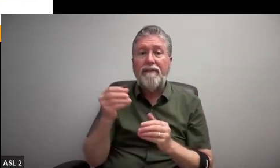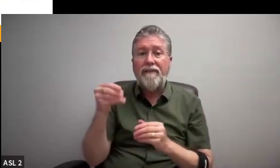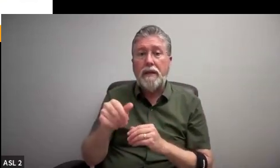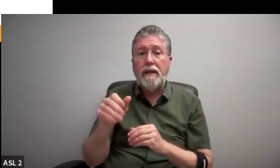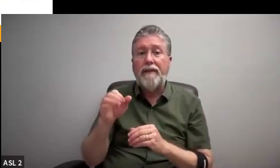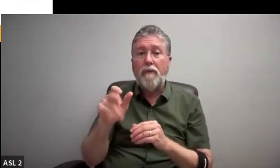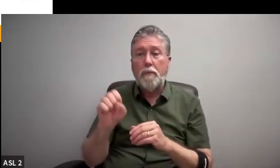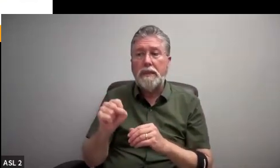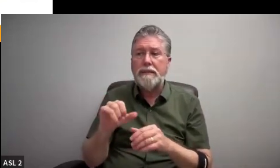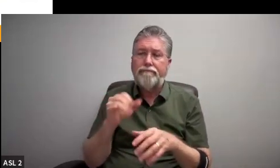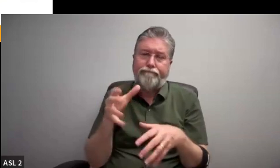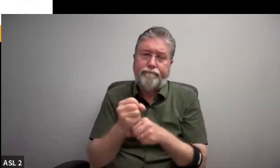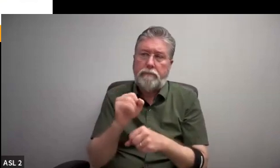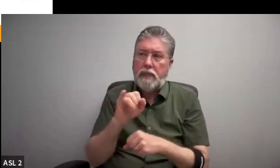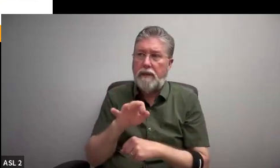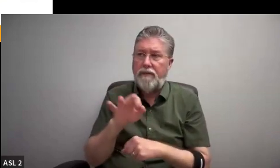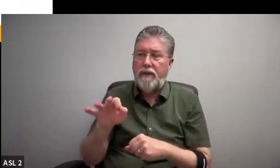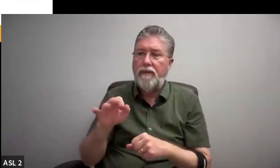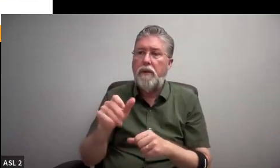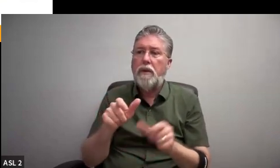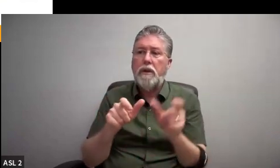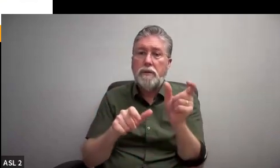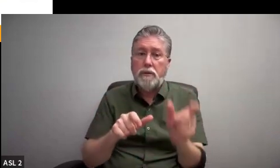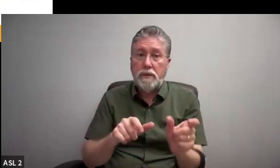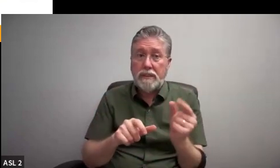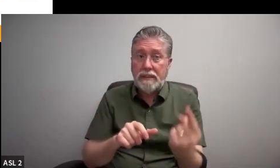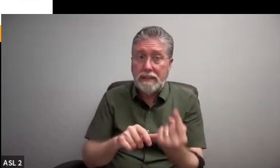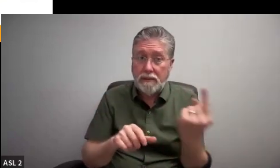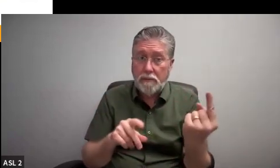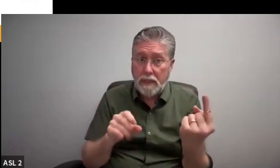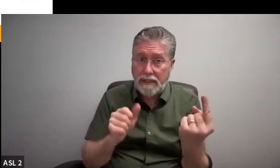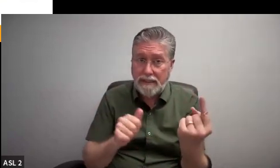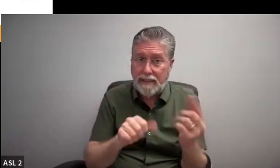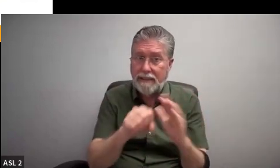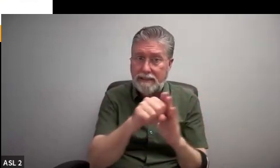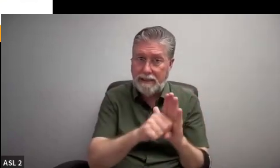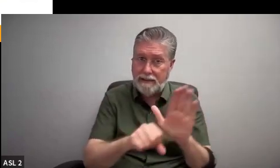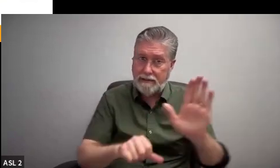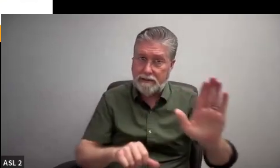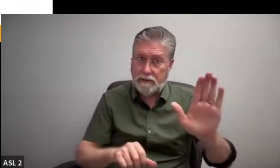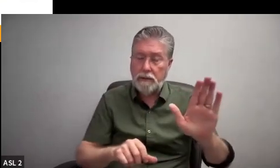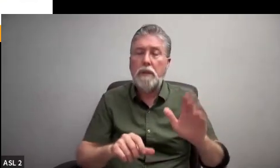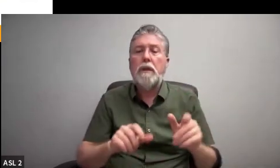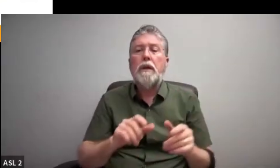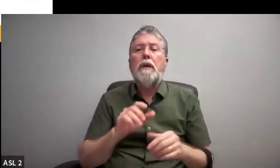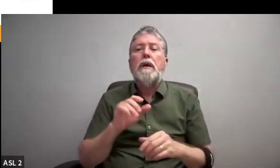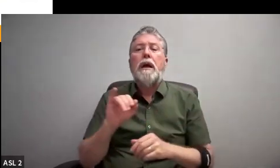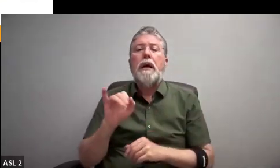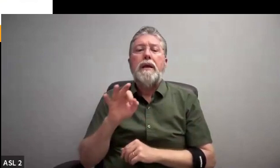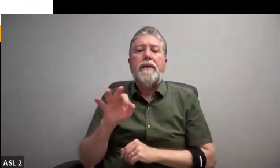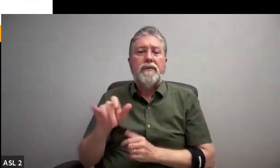distribution plans apply to single PSA states. There are changes to IFF and fund distribution